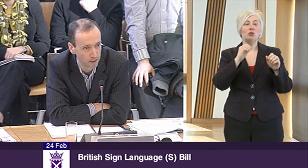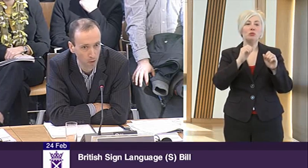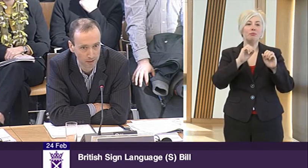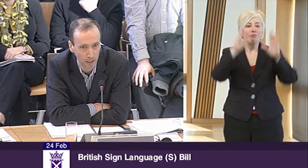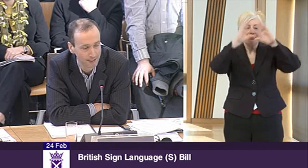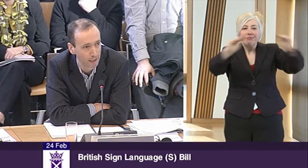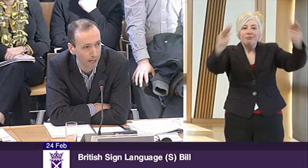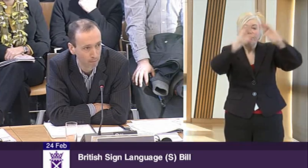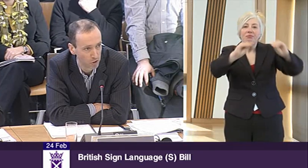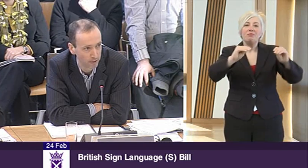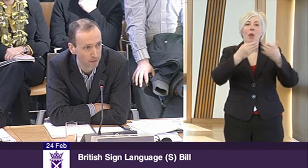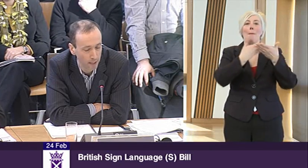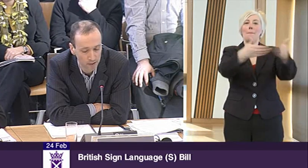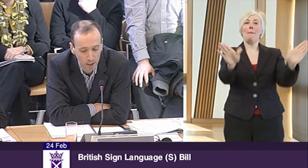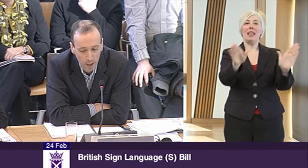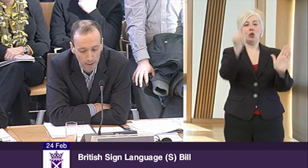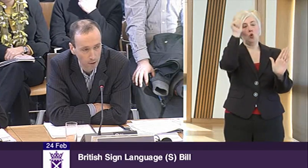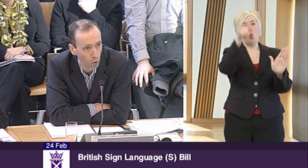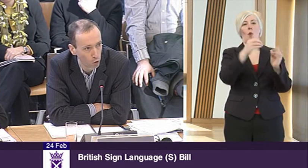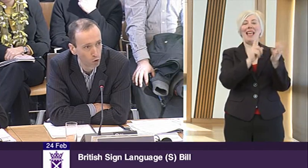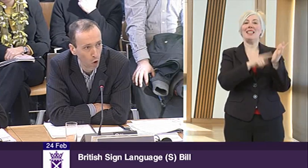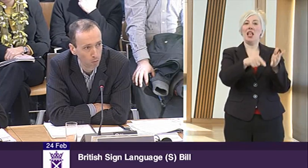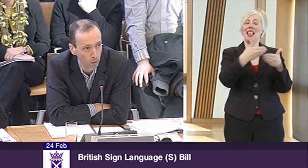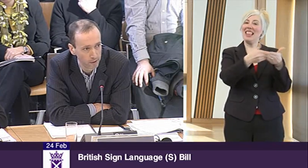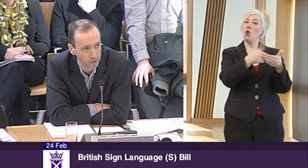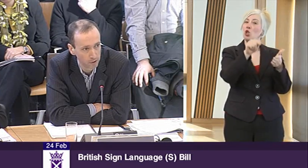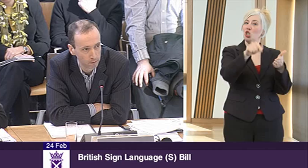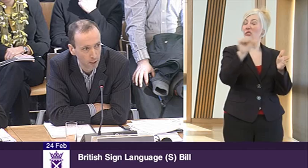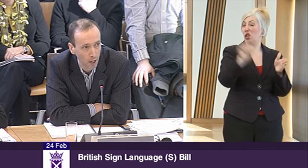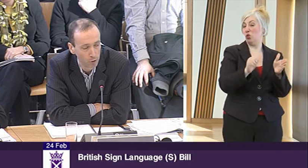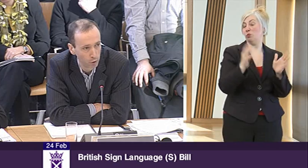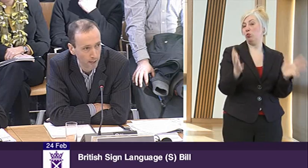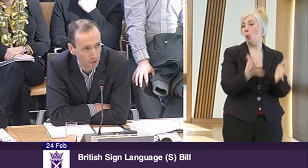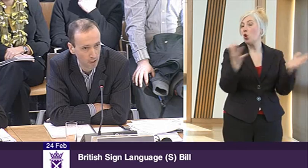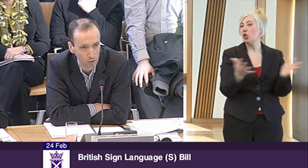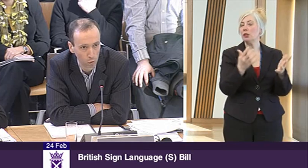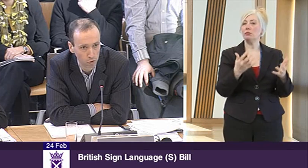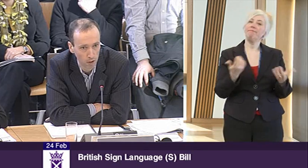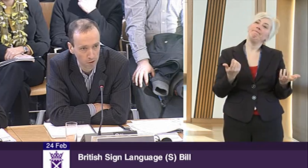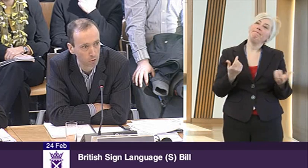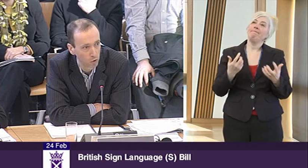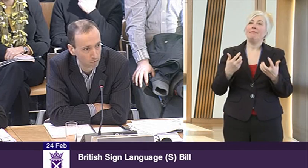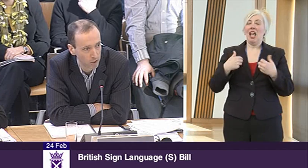and knowledge of BSL as a language. That goes on top of the aspect concerned with how people